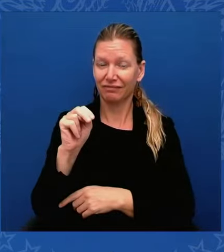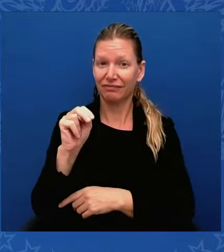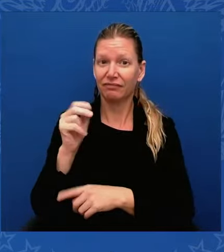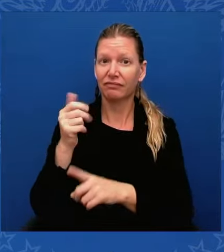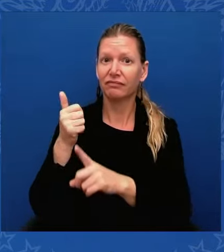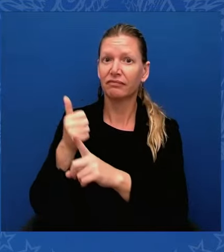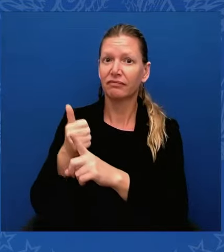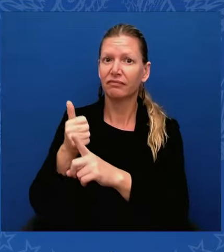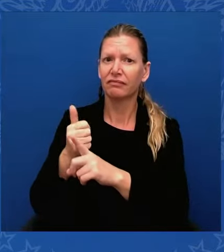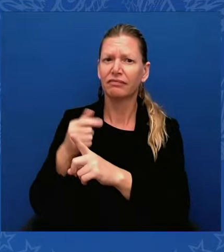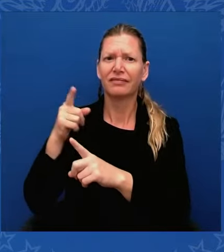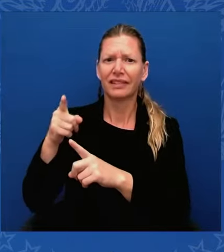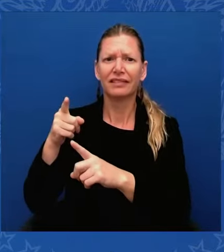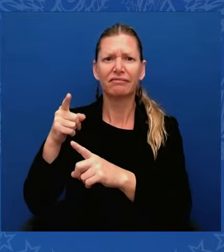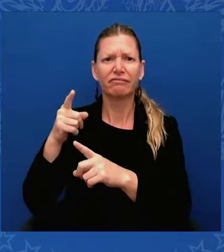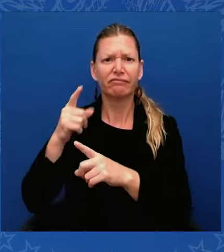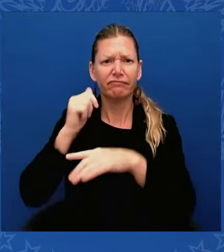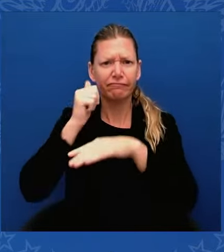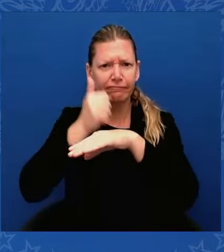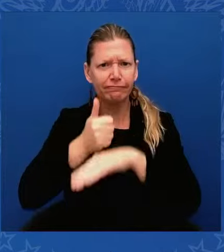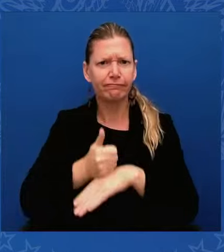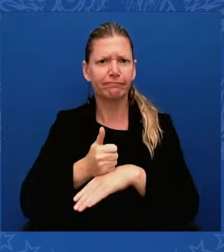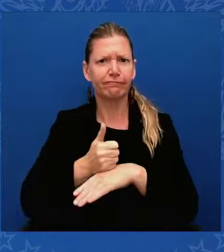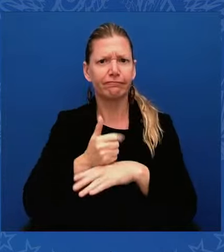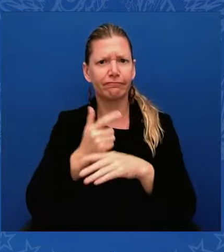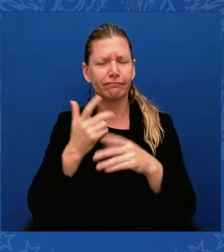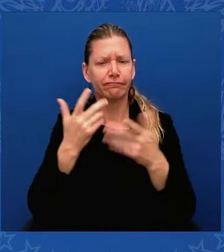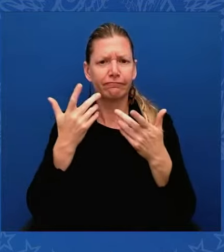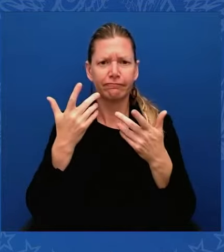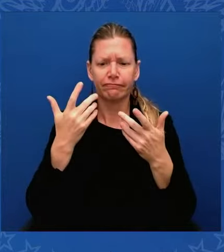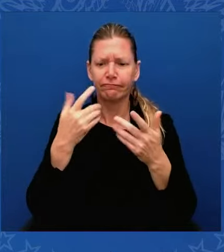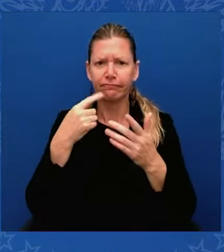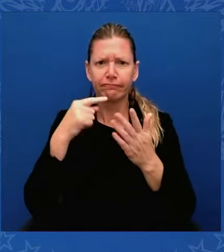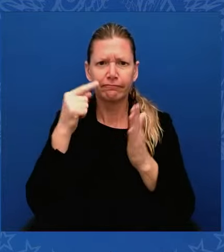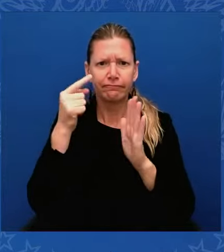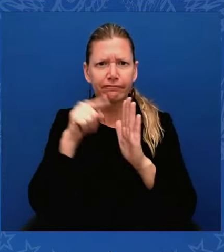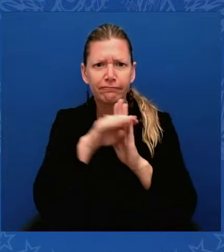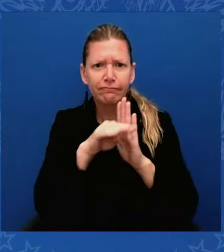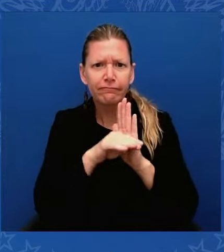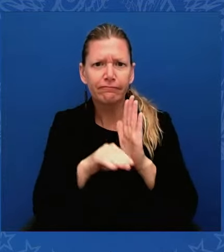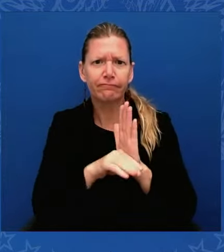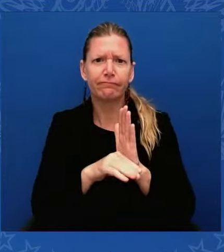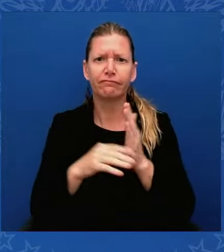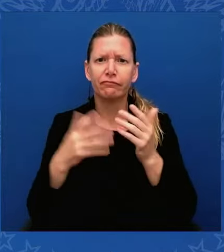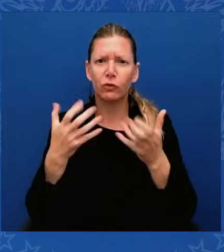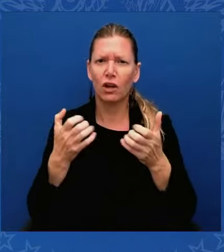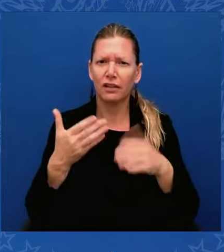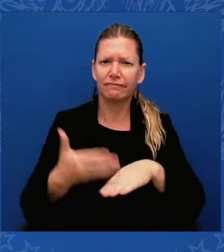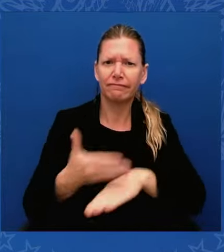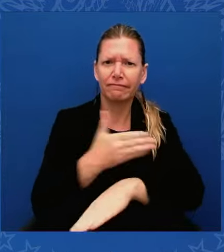and build equity into the work of all federal agencies in an unprecedented fashion.